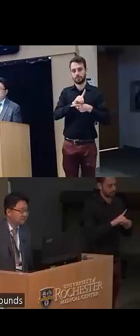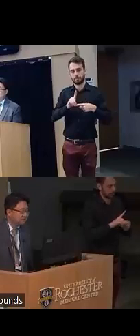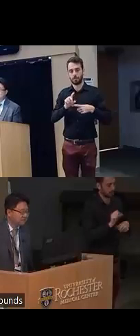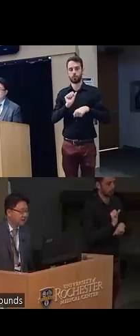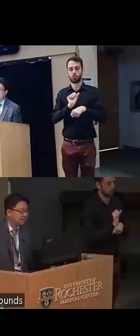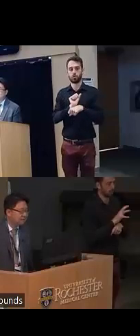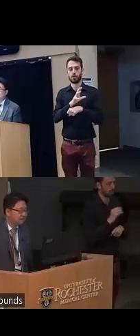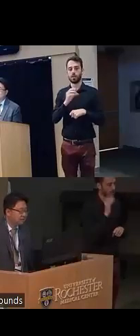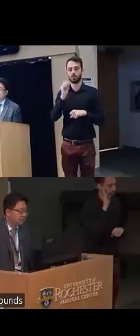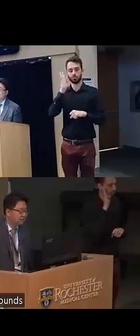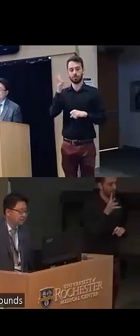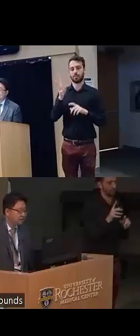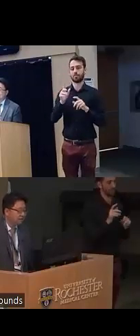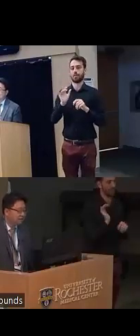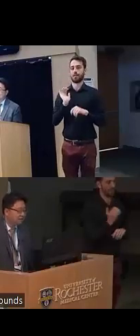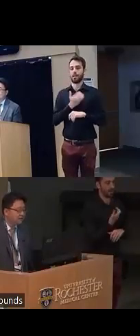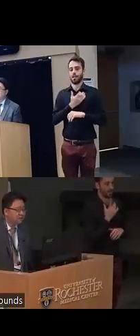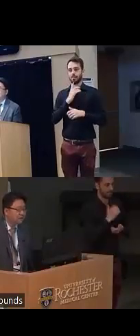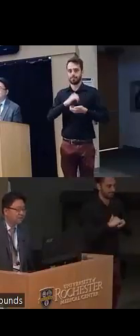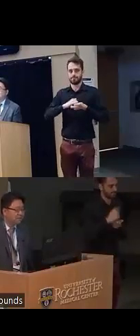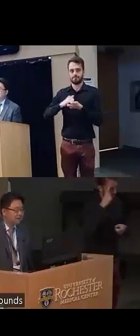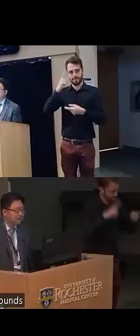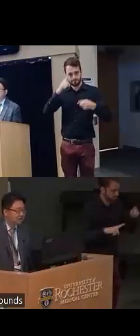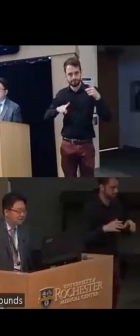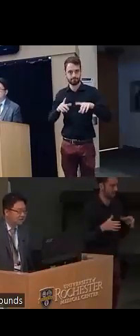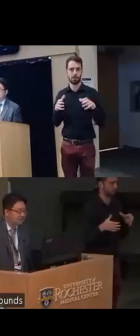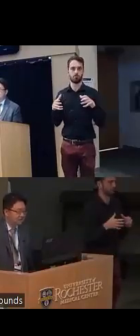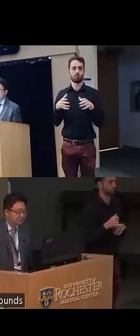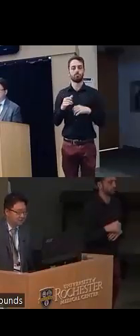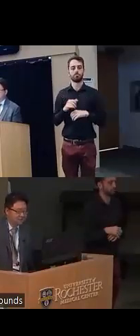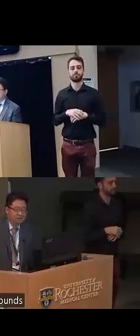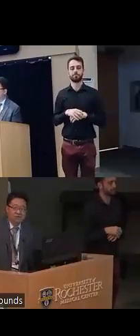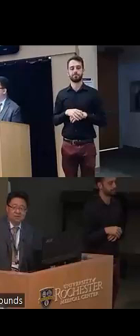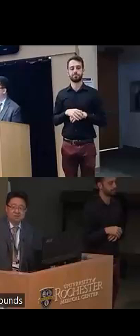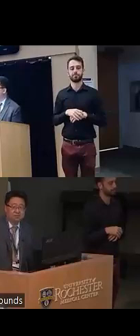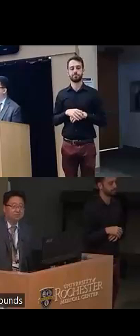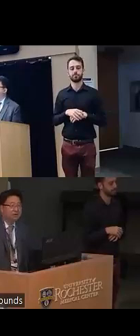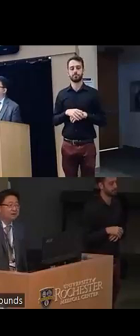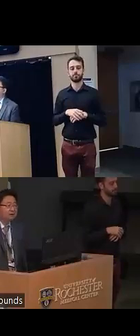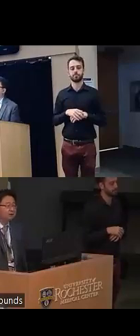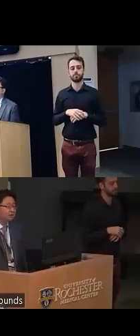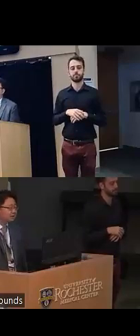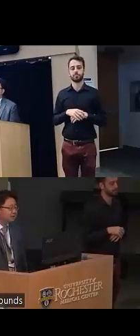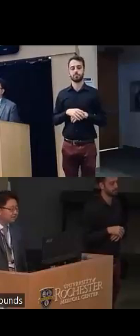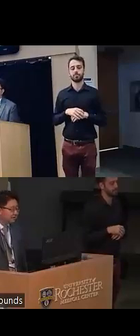task force around and and overall making our seat payment in patient units are more about learning